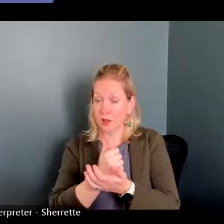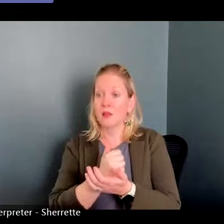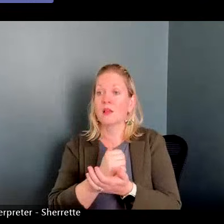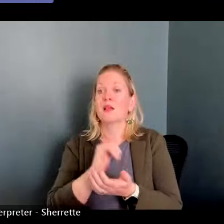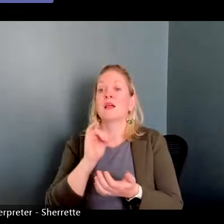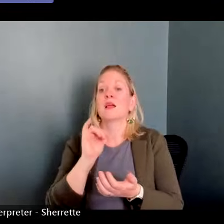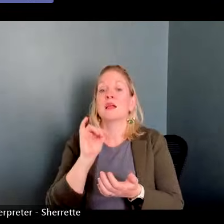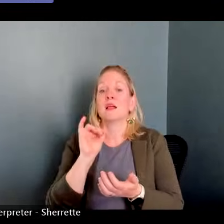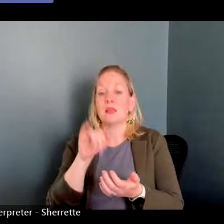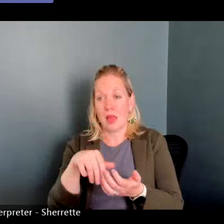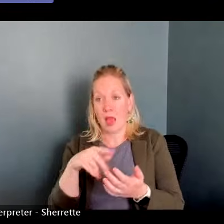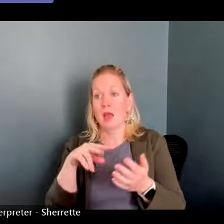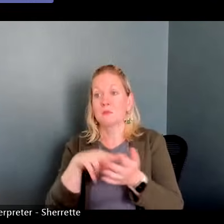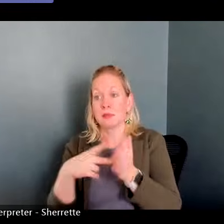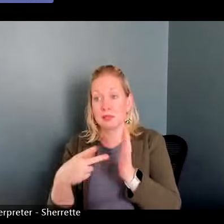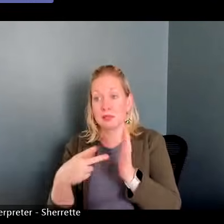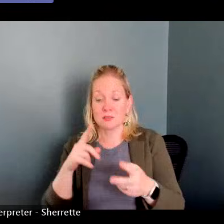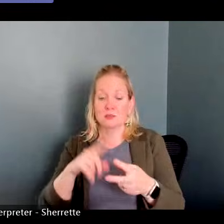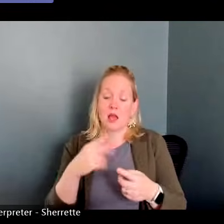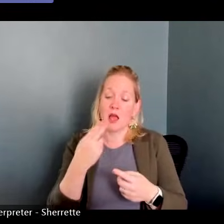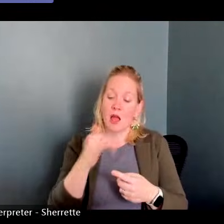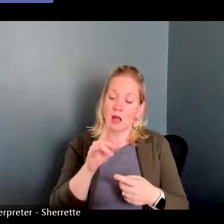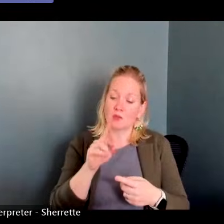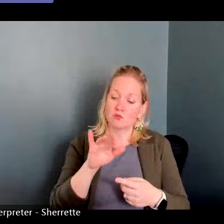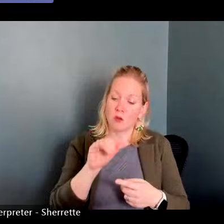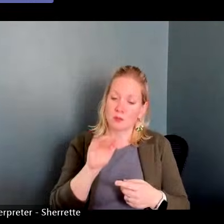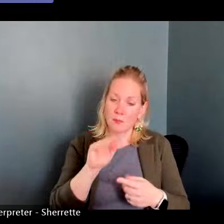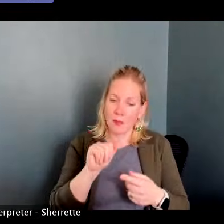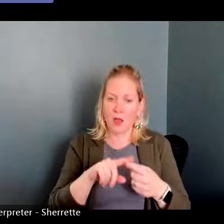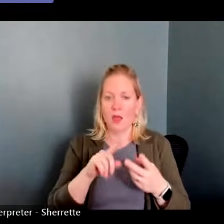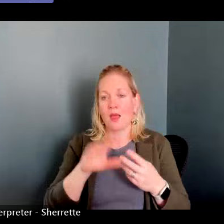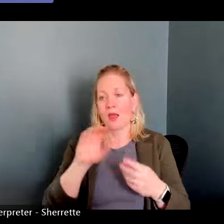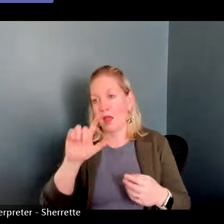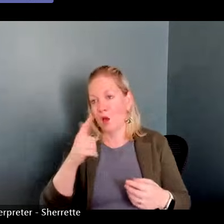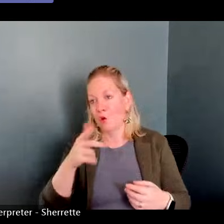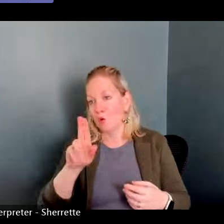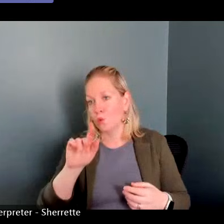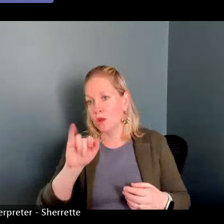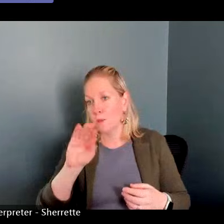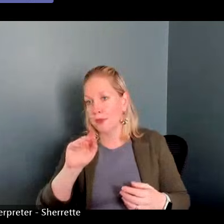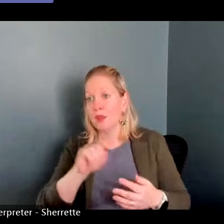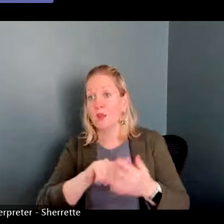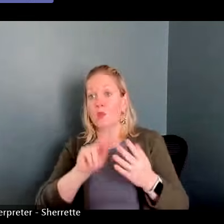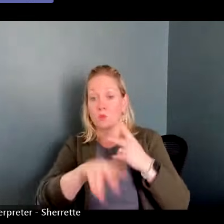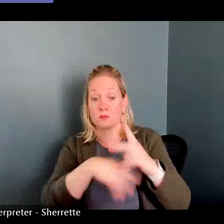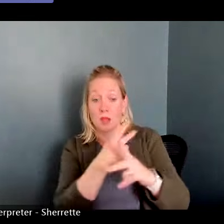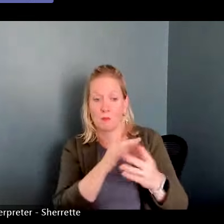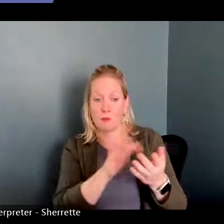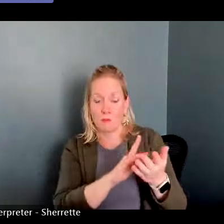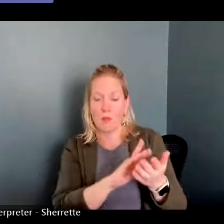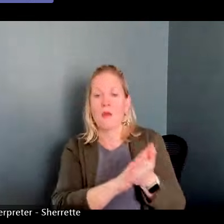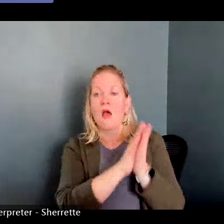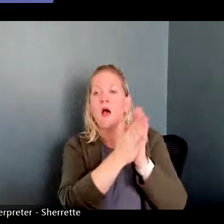hydroxyurea crizanlizumab, and L-glutamine more accessible to a number of patients. I agree with